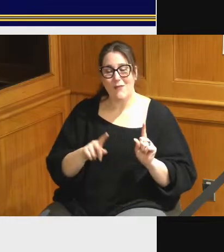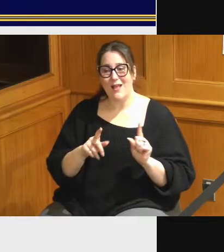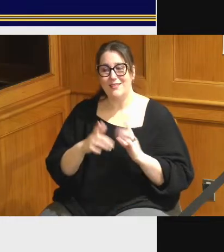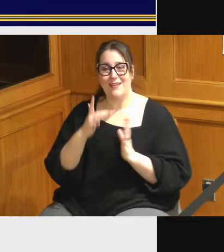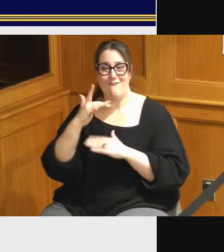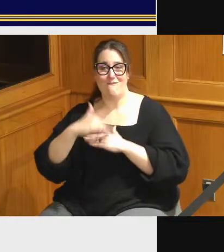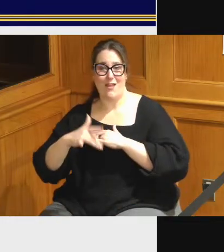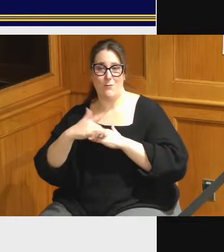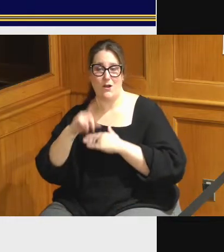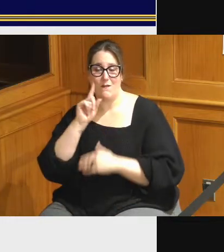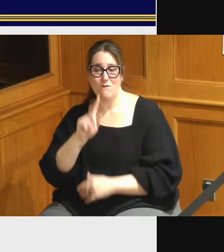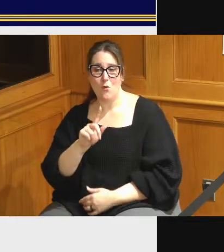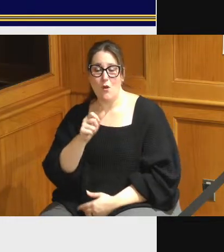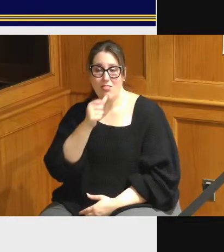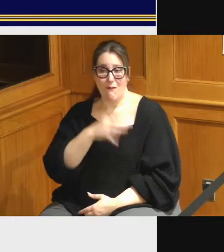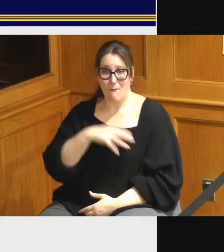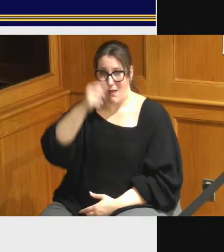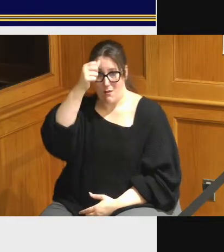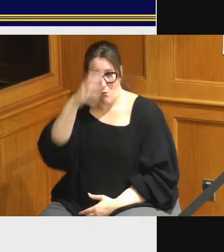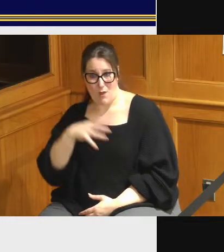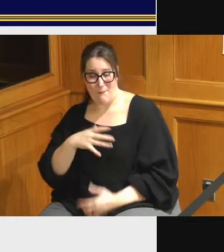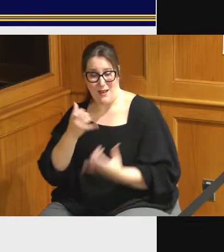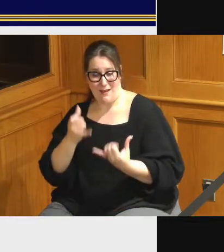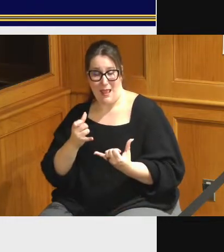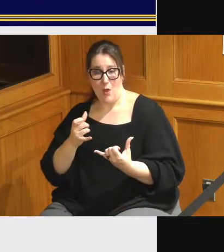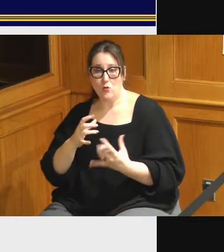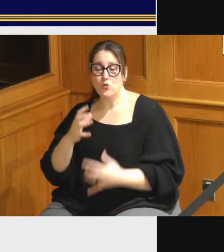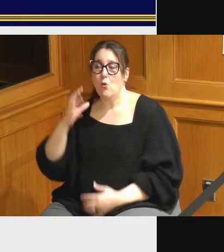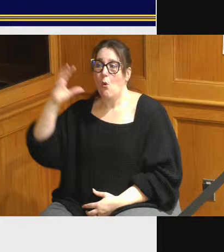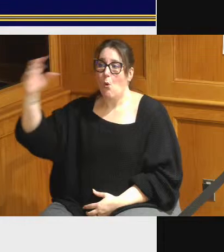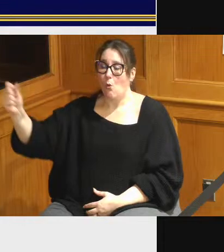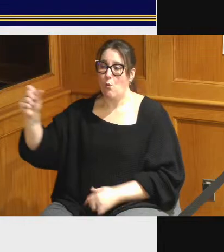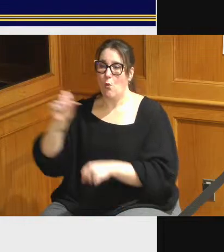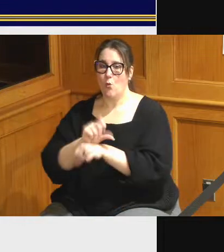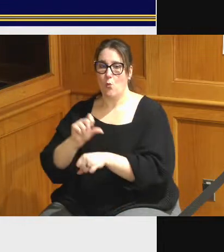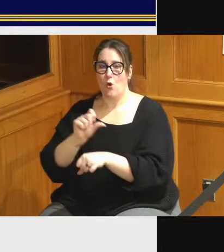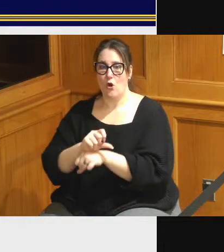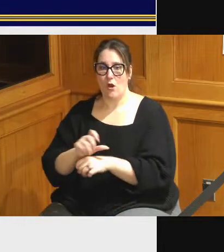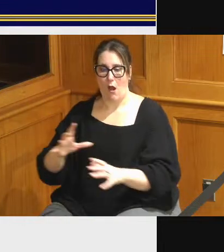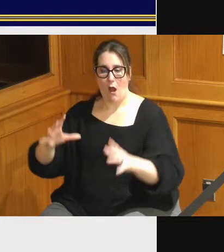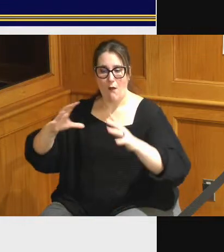for those men and women now to go out and work these off-duty details to be available